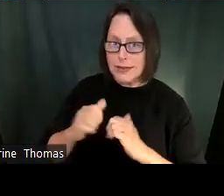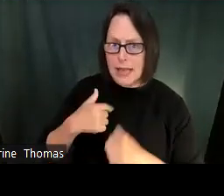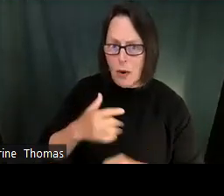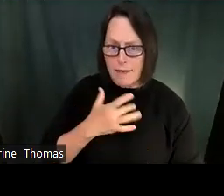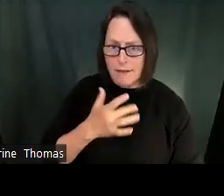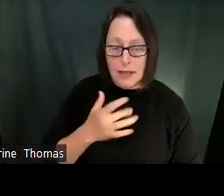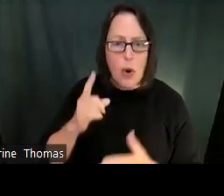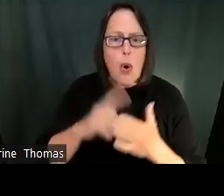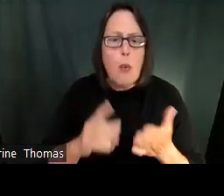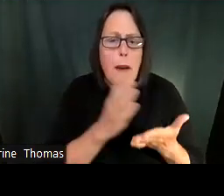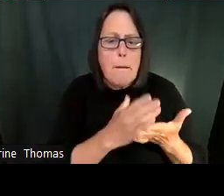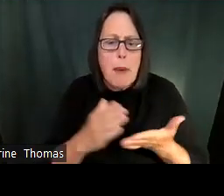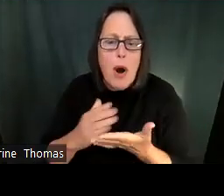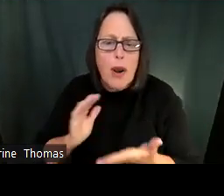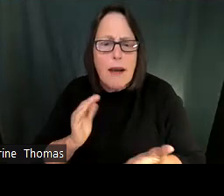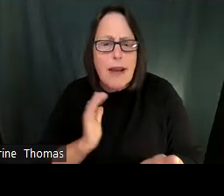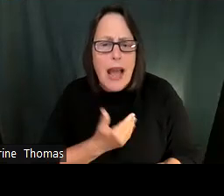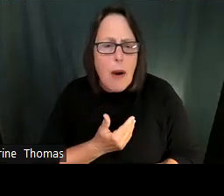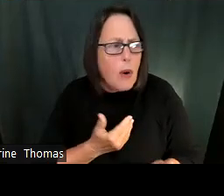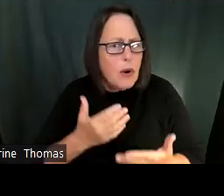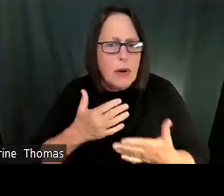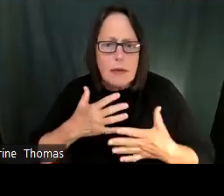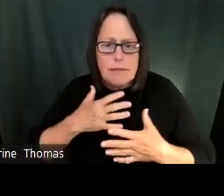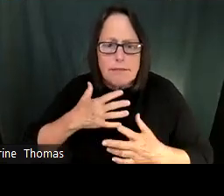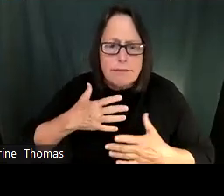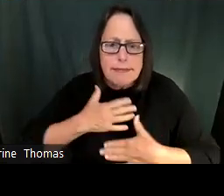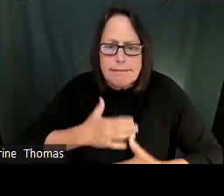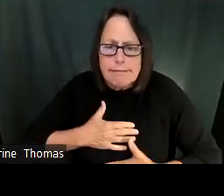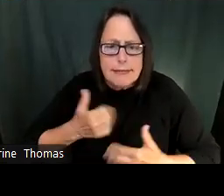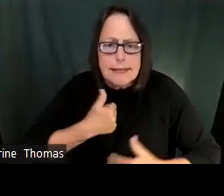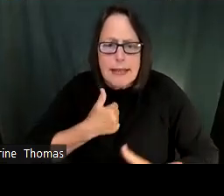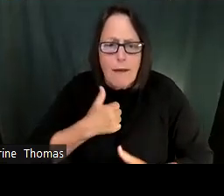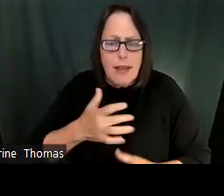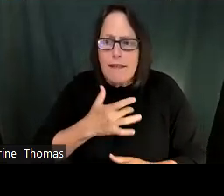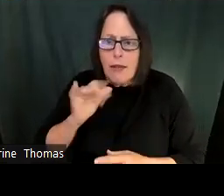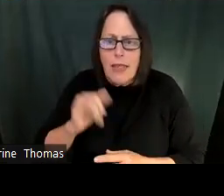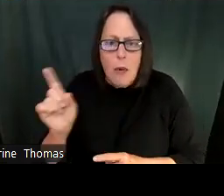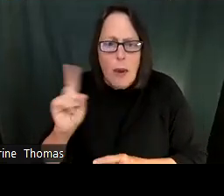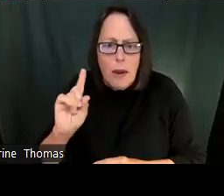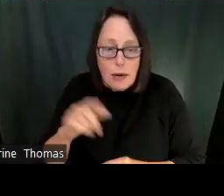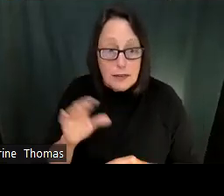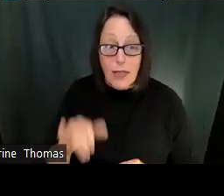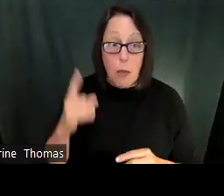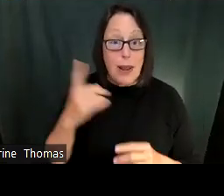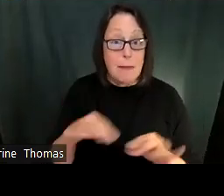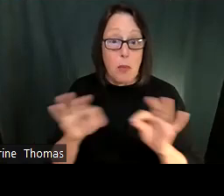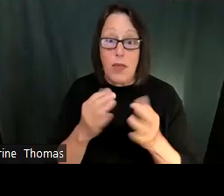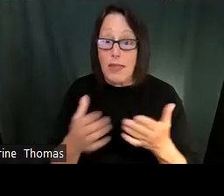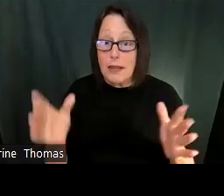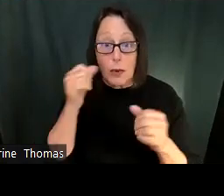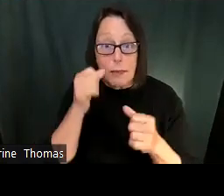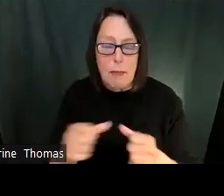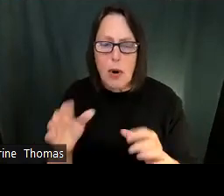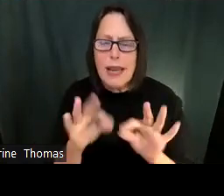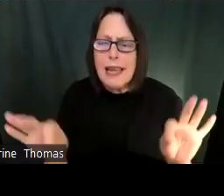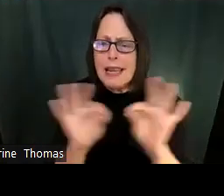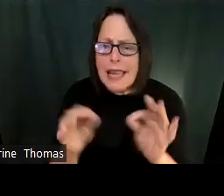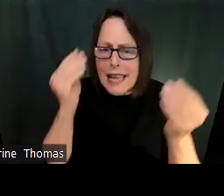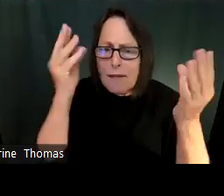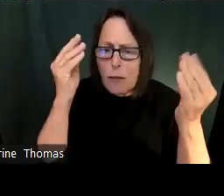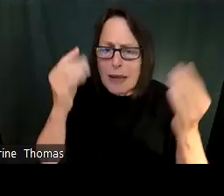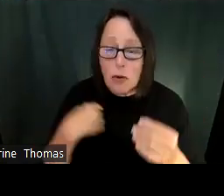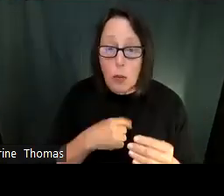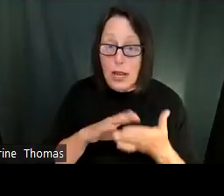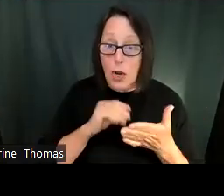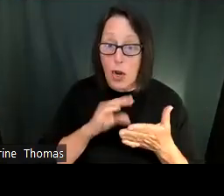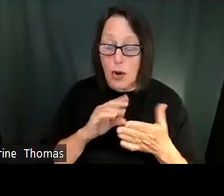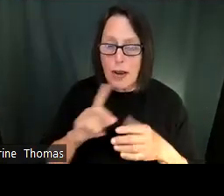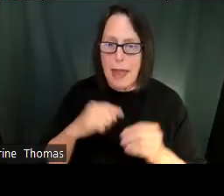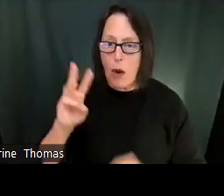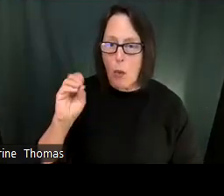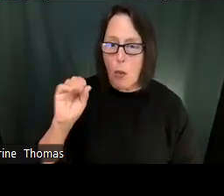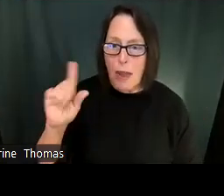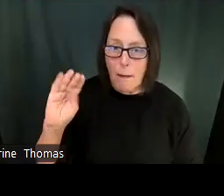People always kind of think about and define it slightly differently. And so as we're beginning, the beginning of the school year, it's important to pay attention to like how we're feeling and the things that kind of influence how we're feeling.